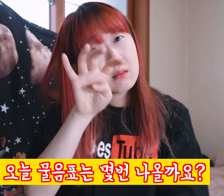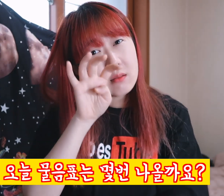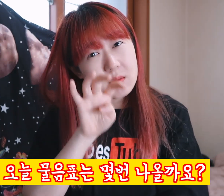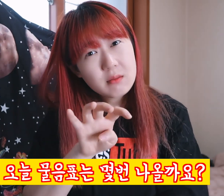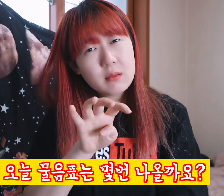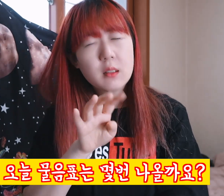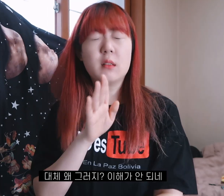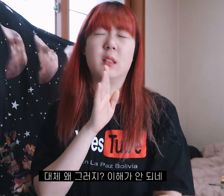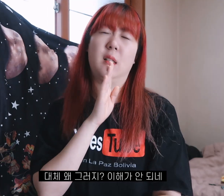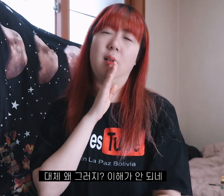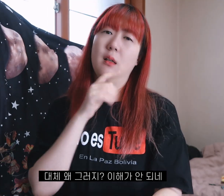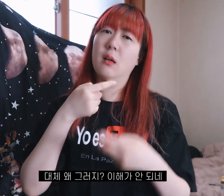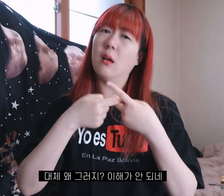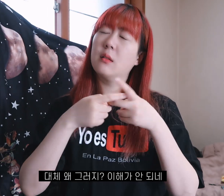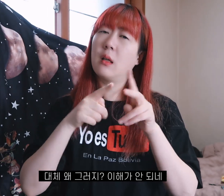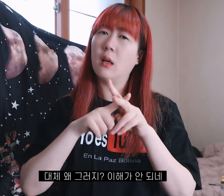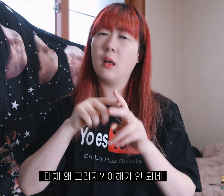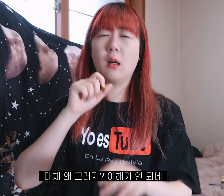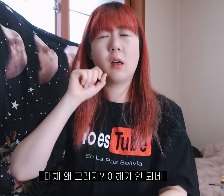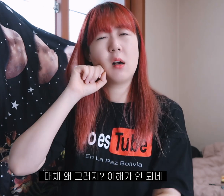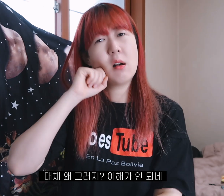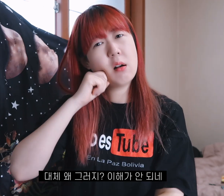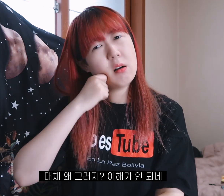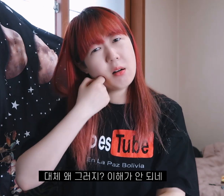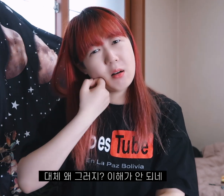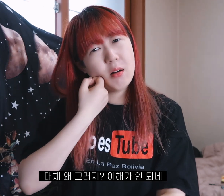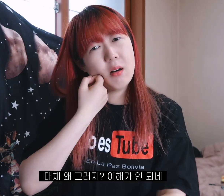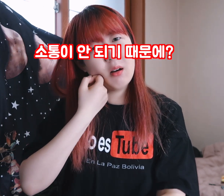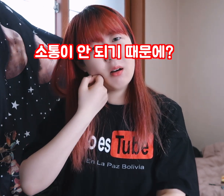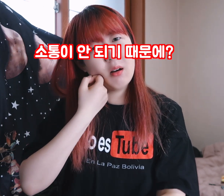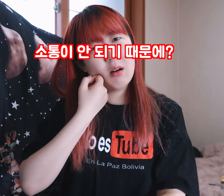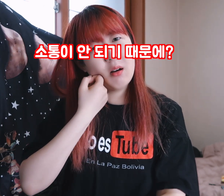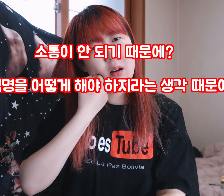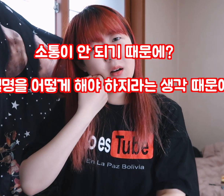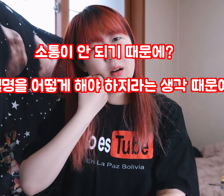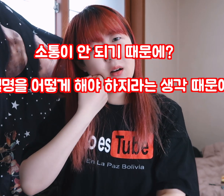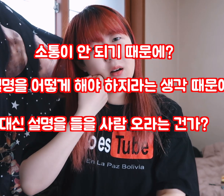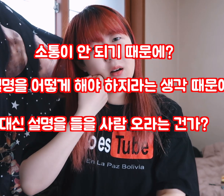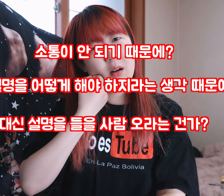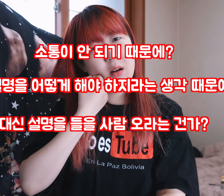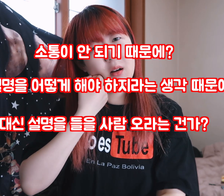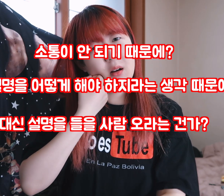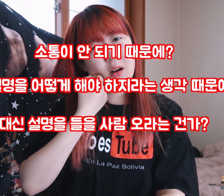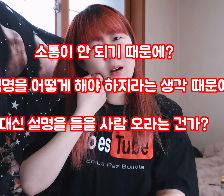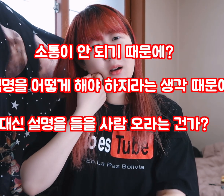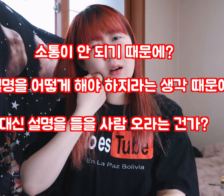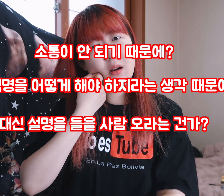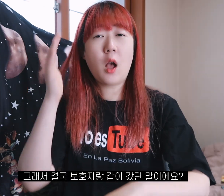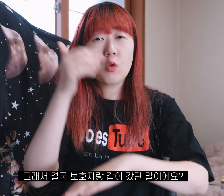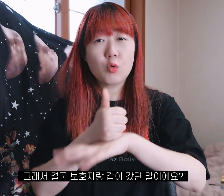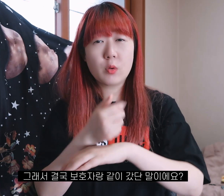How many question marks are there today? Why are you doing that? I don't understand. Really. Because there is no communication? Because of the idea of how to explain it? Are you asking someone to come to explain instead?